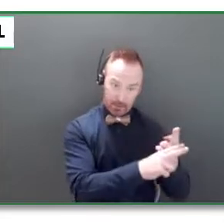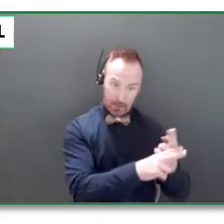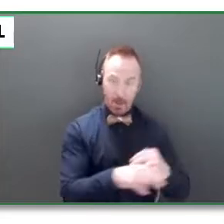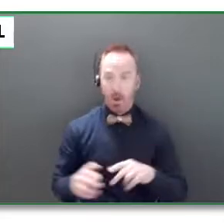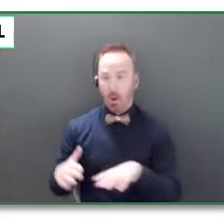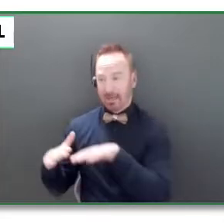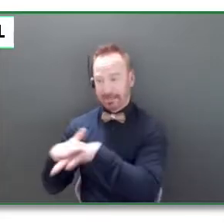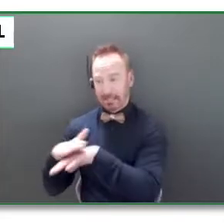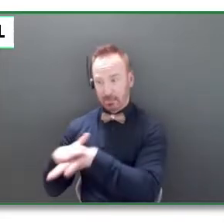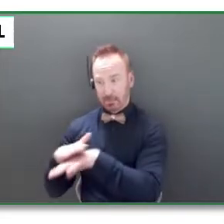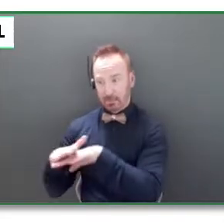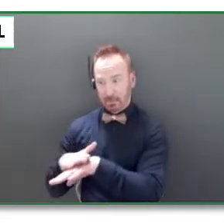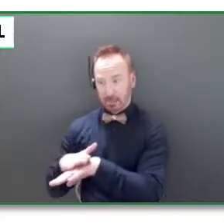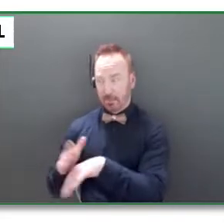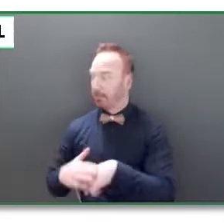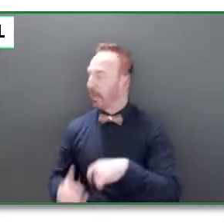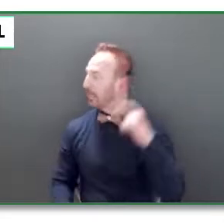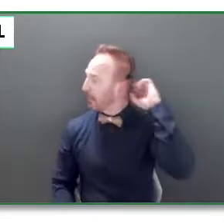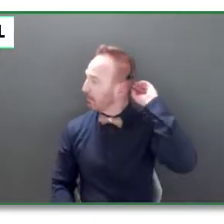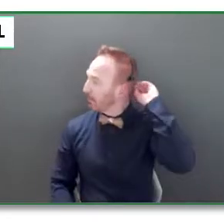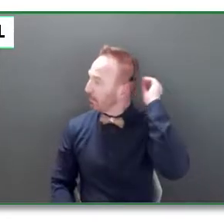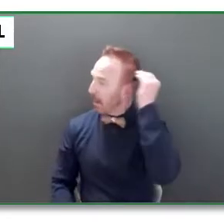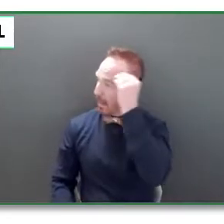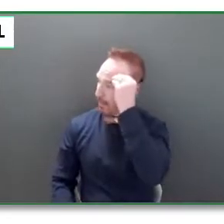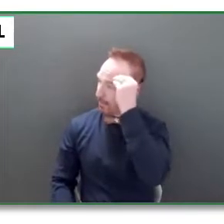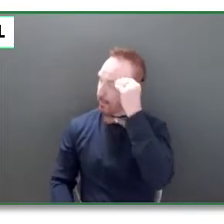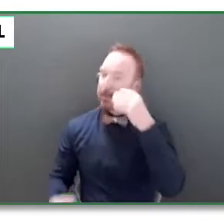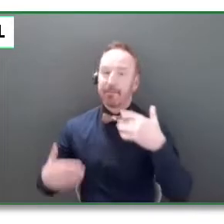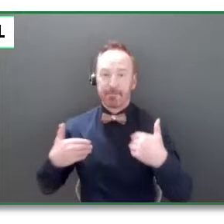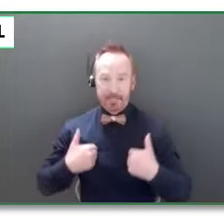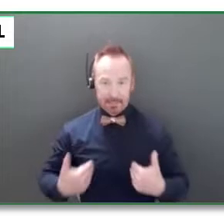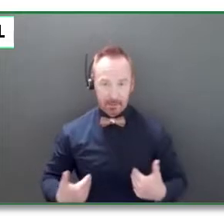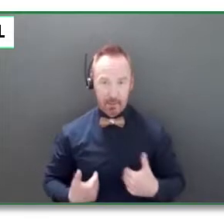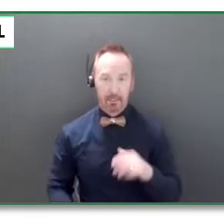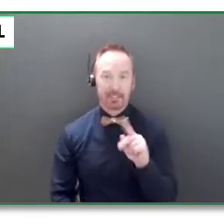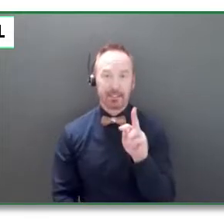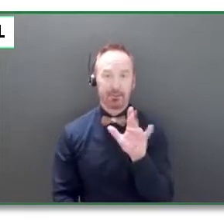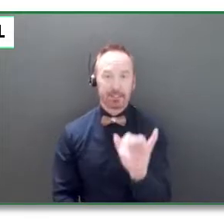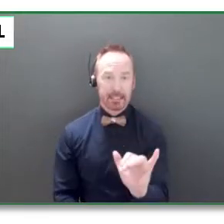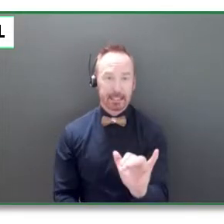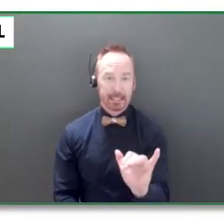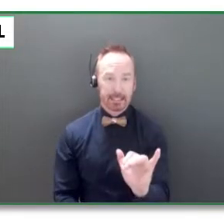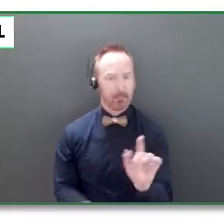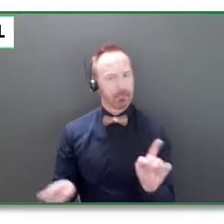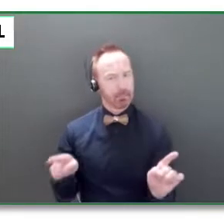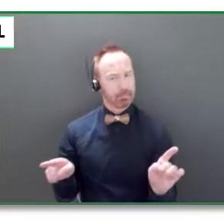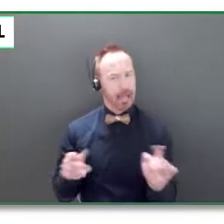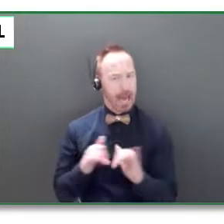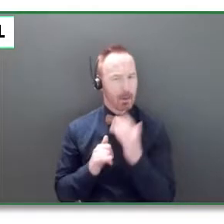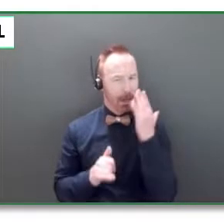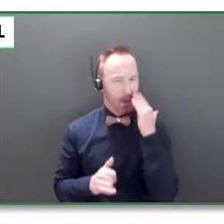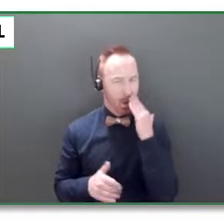literacy in mind? Next slide. When deciding which principles to follow,